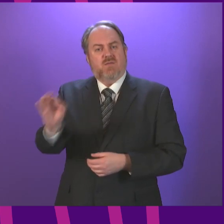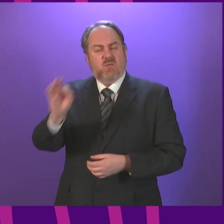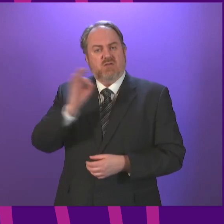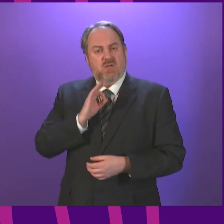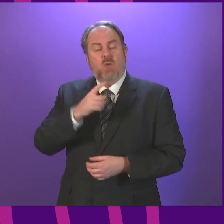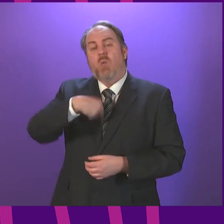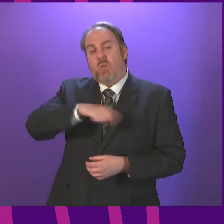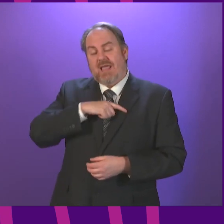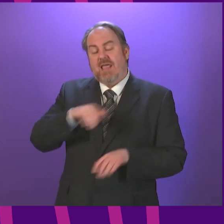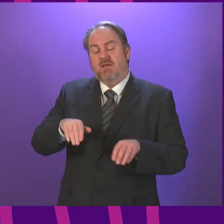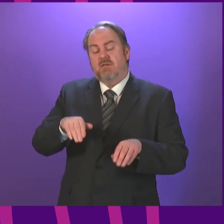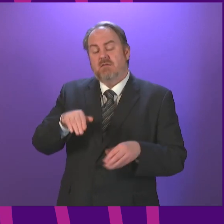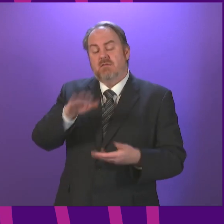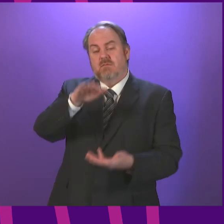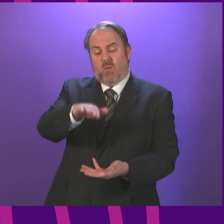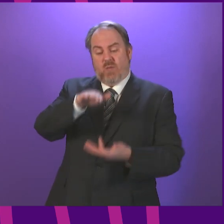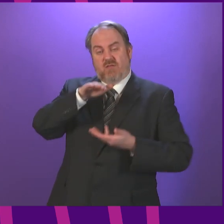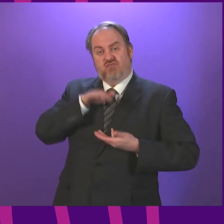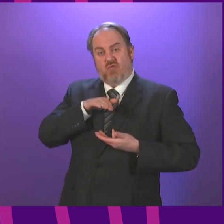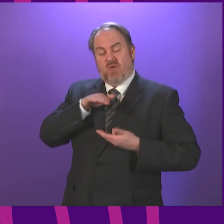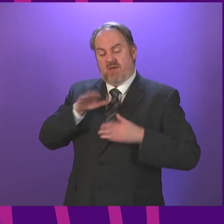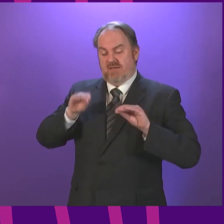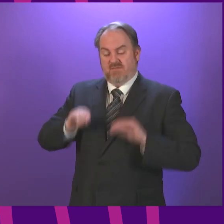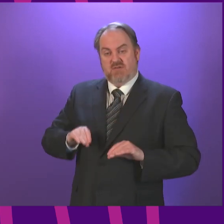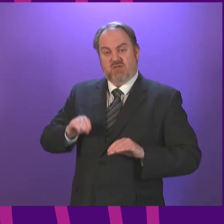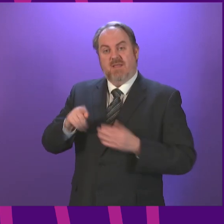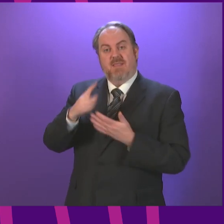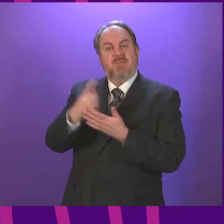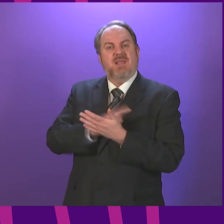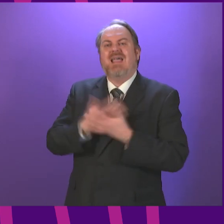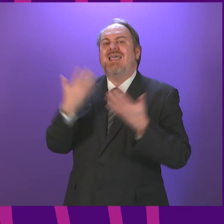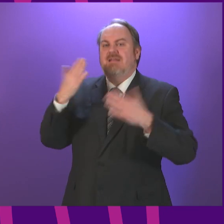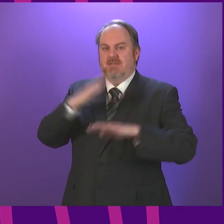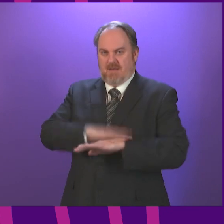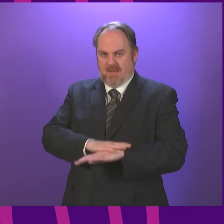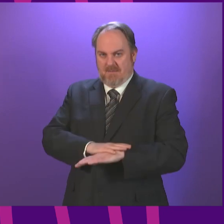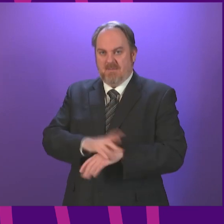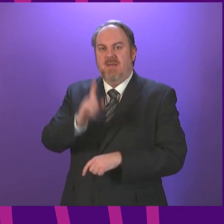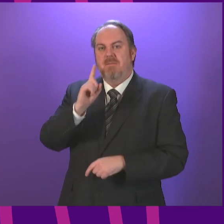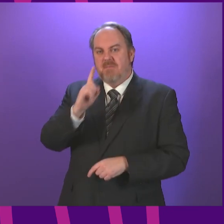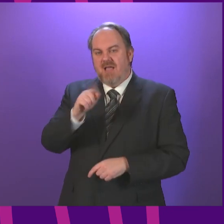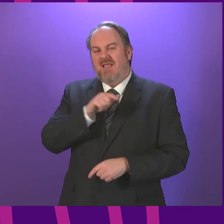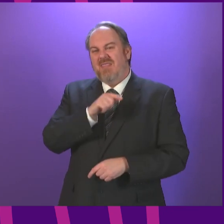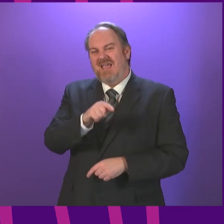withdraw a bill at any stage. However, the member has made a political argument rather